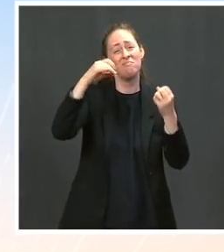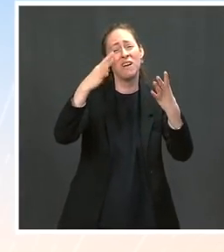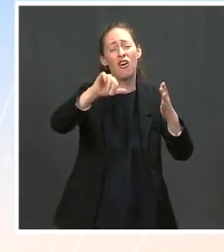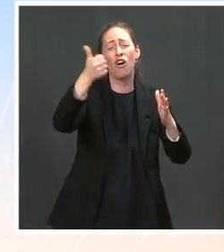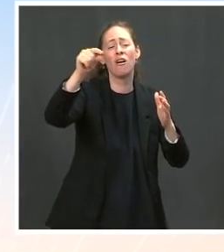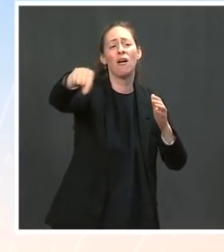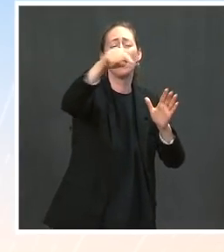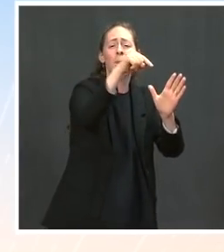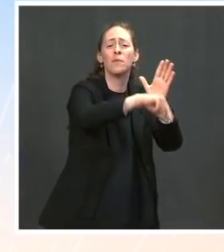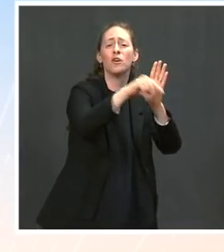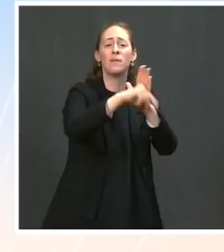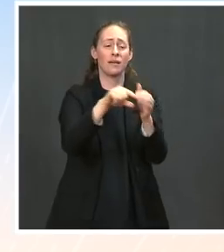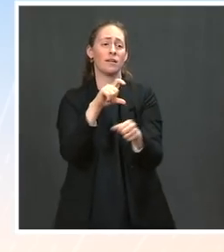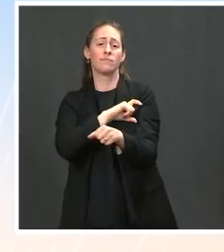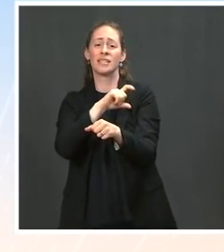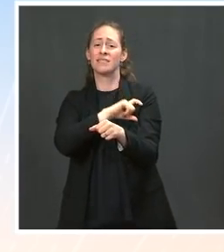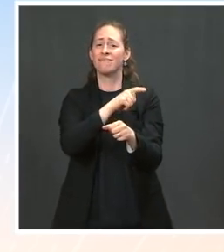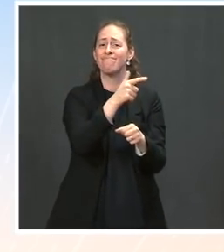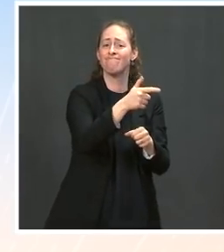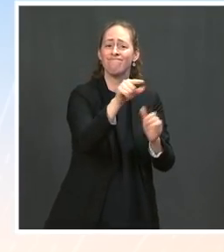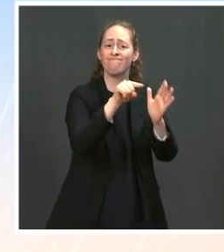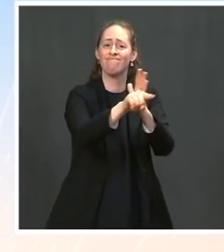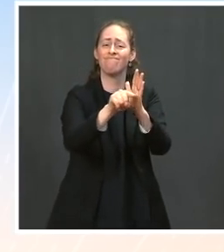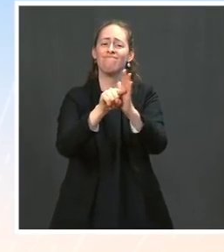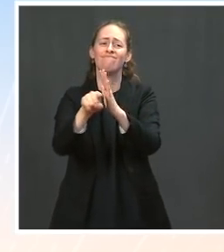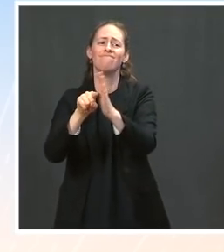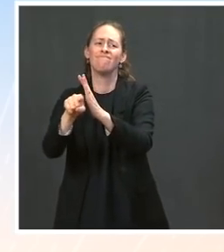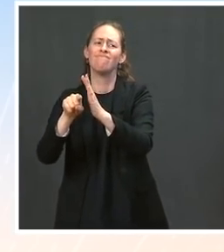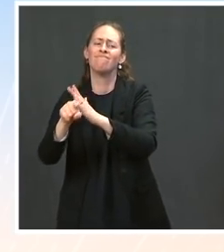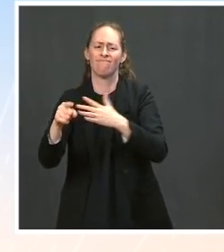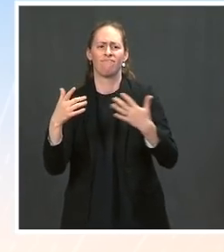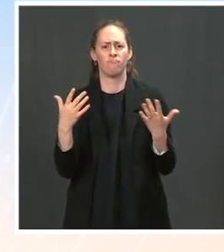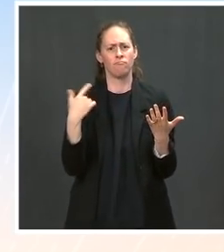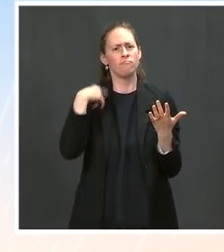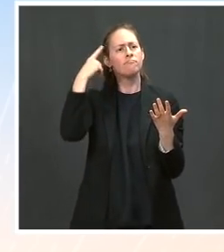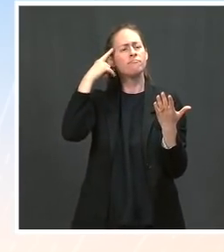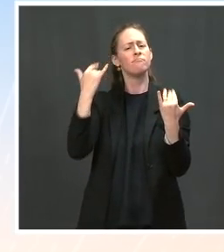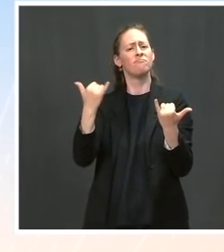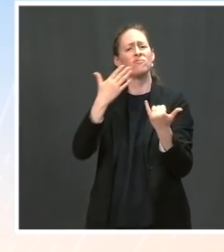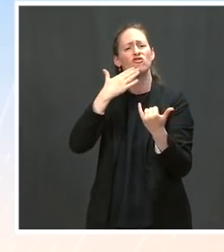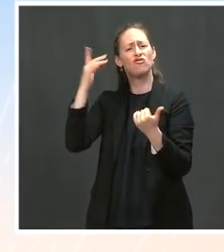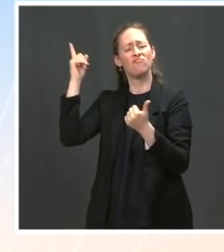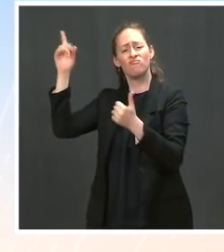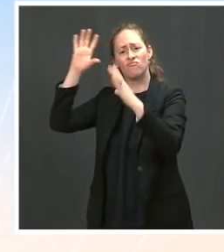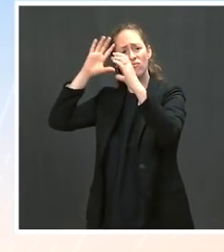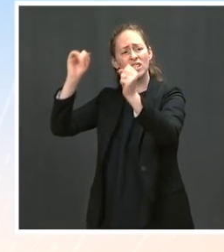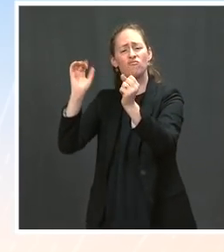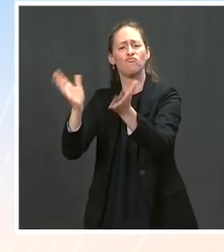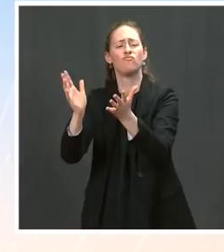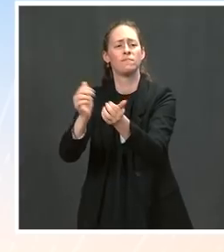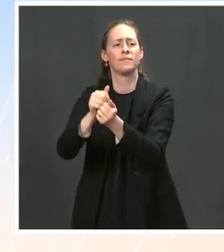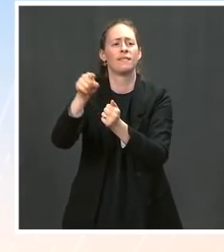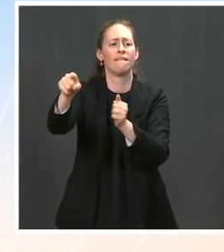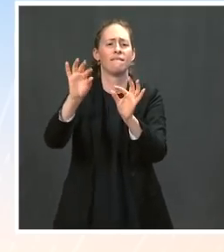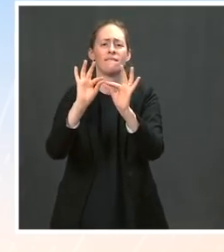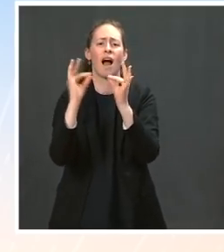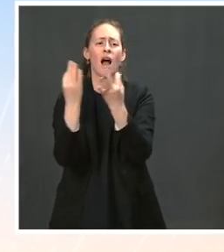And, you know, I think having a conversation with his family yesterday -- you know, as someone who has been through trauma himself --